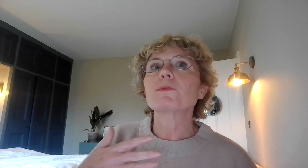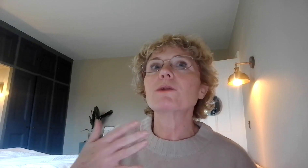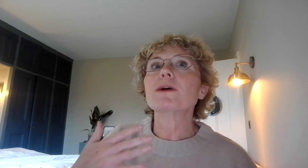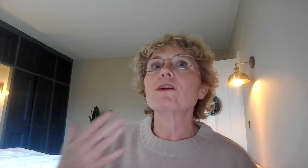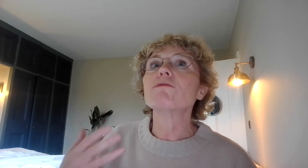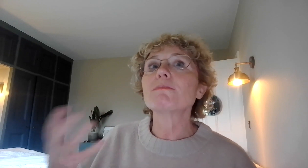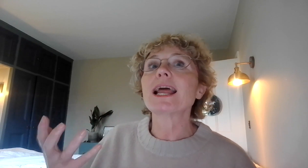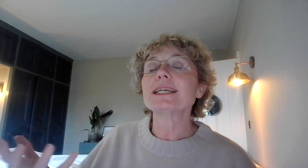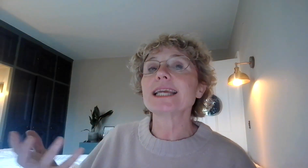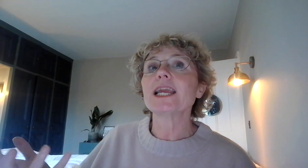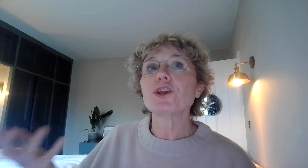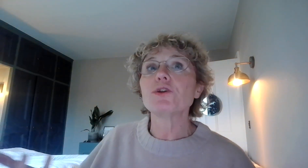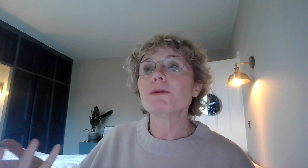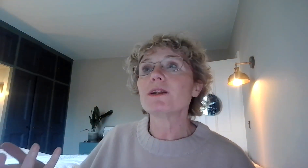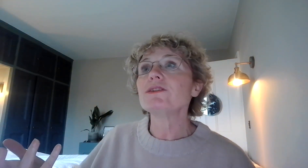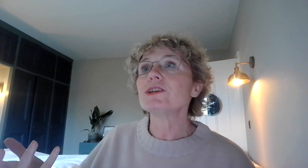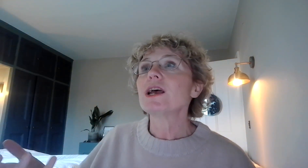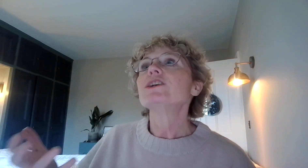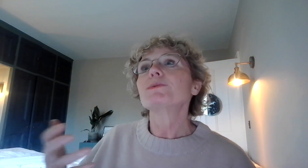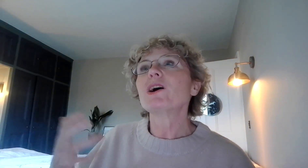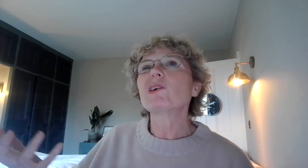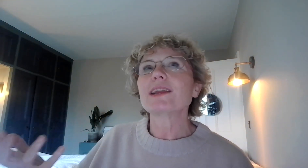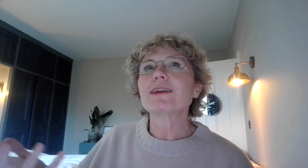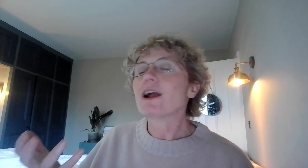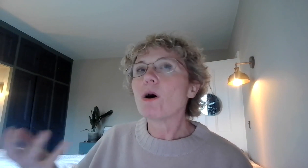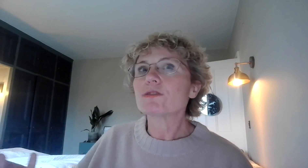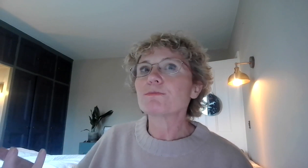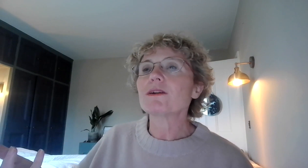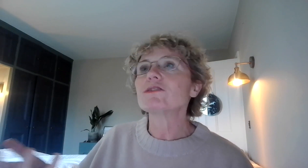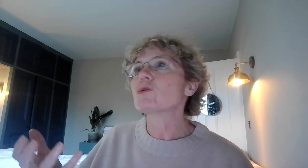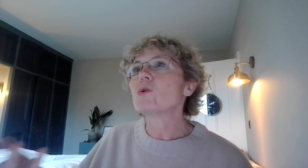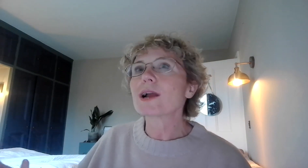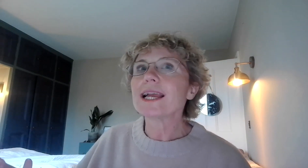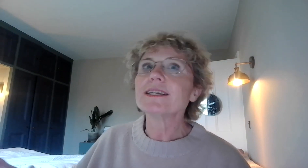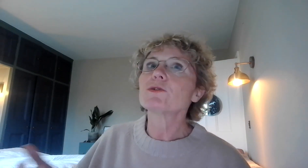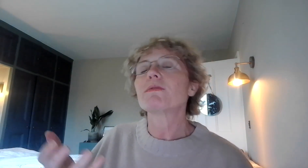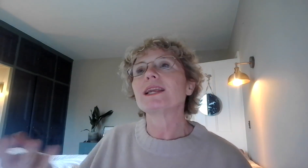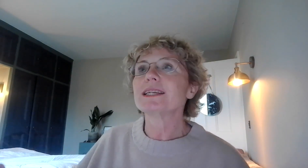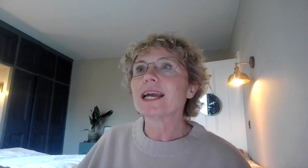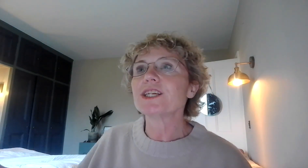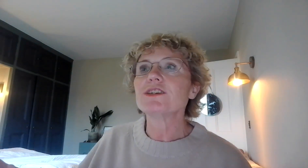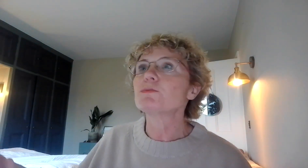We're not replacing humans. So, we're not looking for hospitals, or court cases, or police stations.